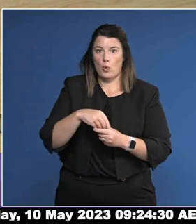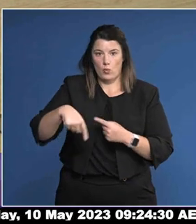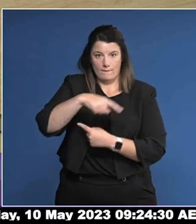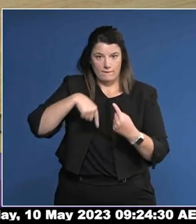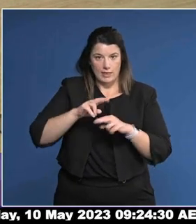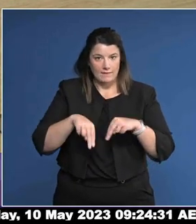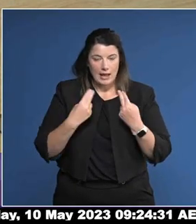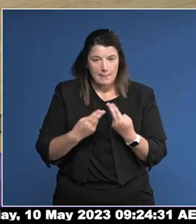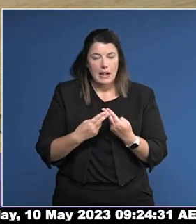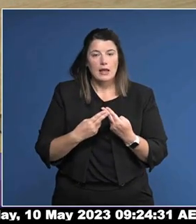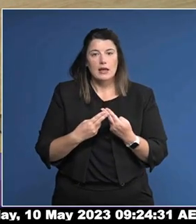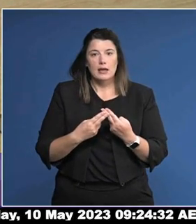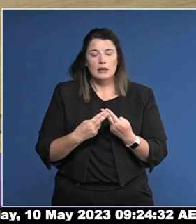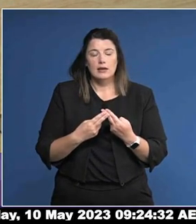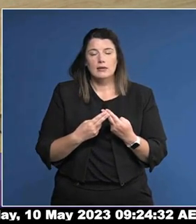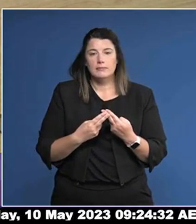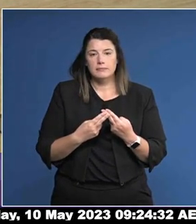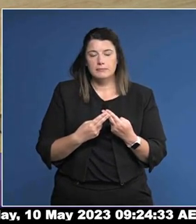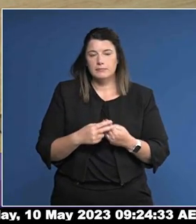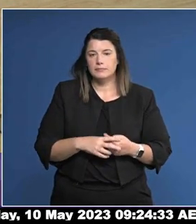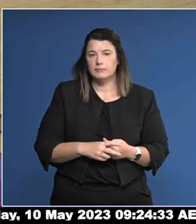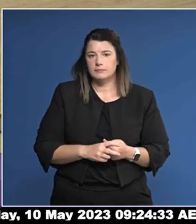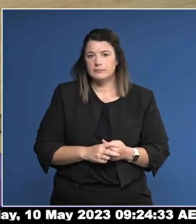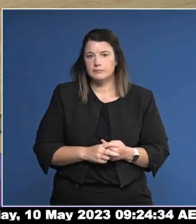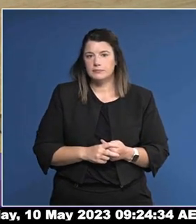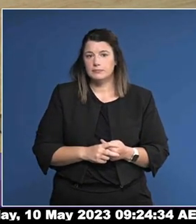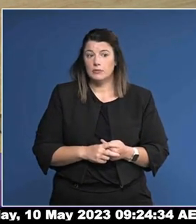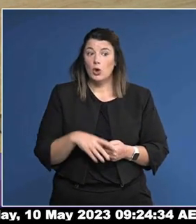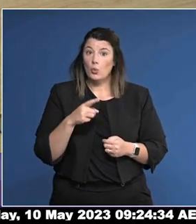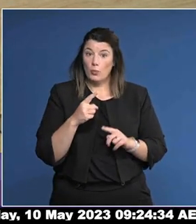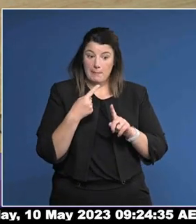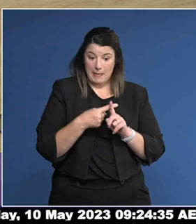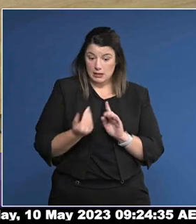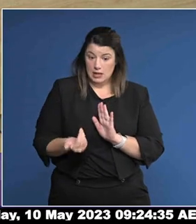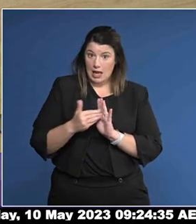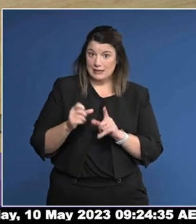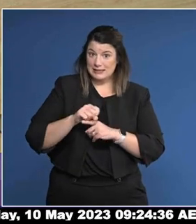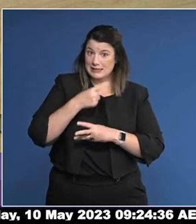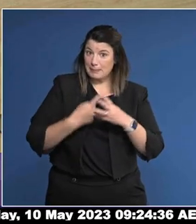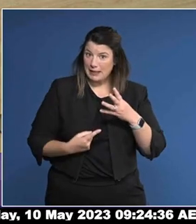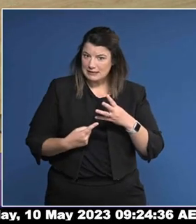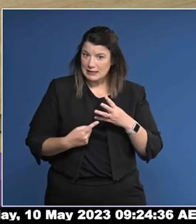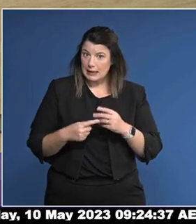the unconscious bias attaching to people with disability, and particularly intellectual disability, arise?